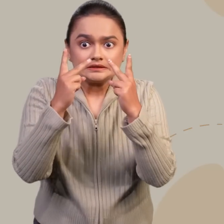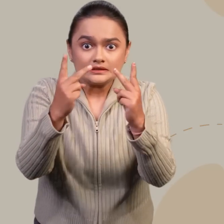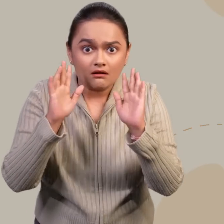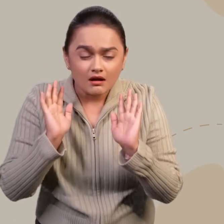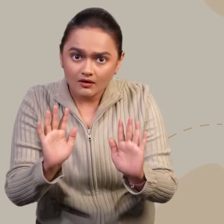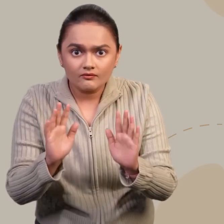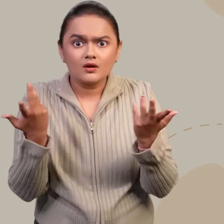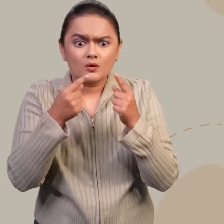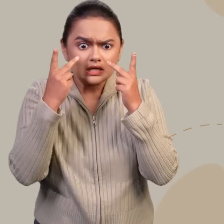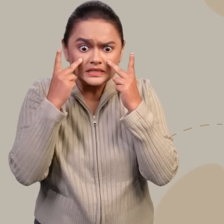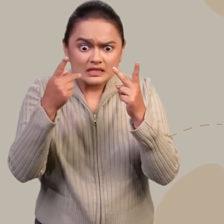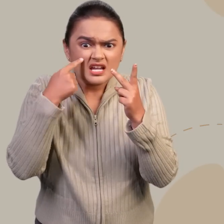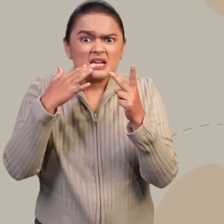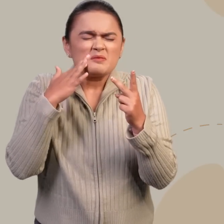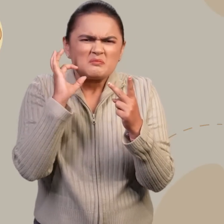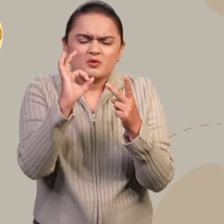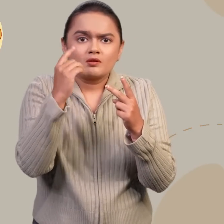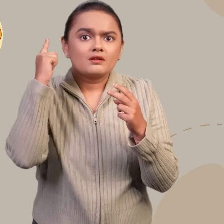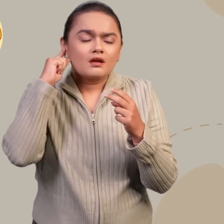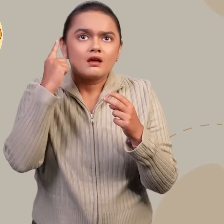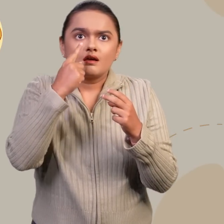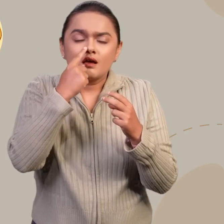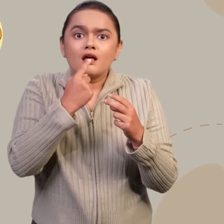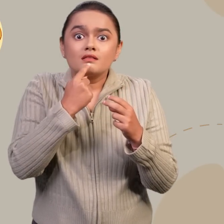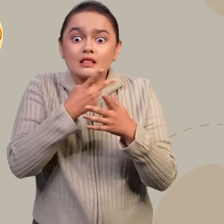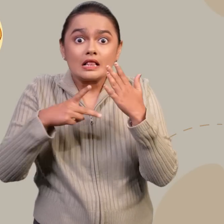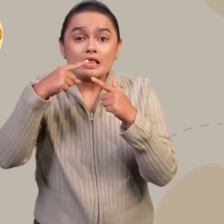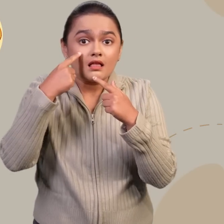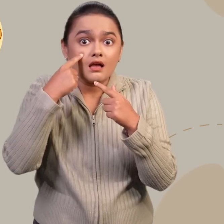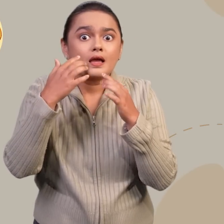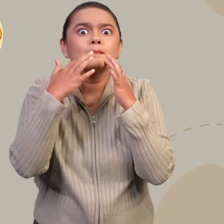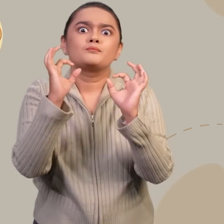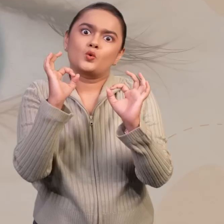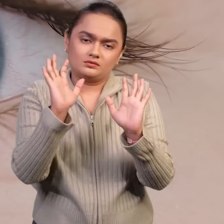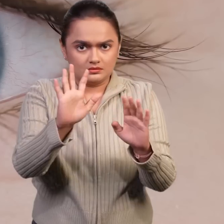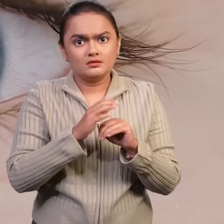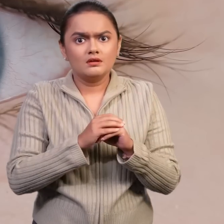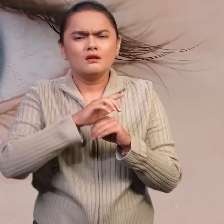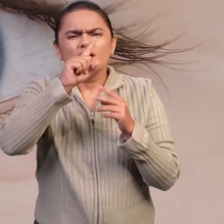which is pretty much the most important sense we have. And the other reason this is important is